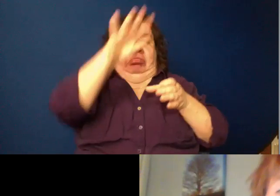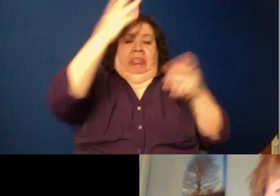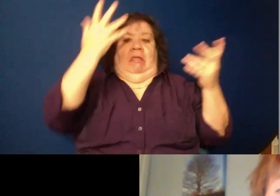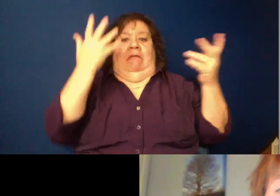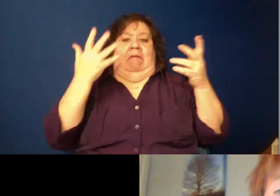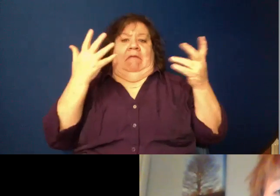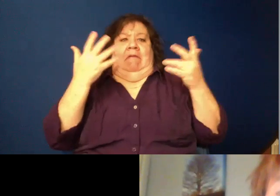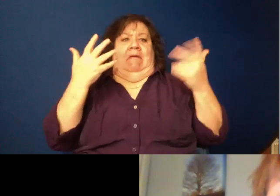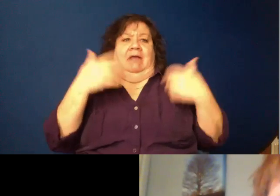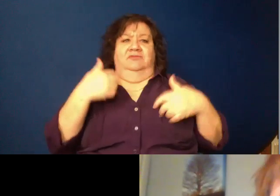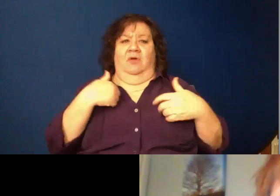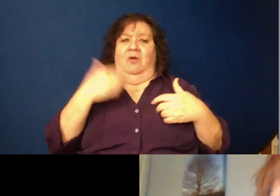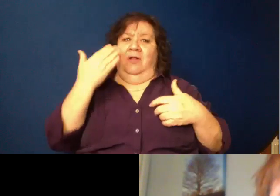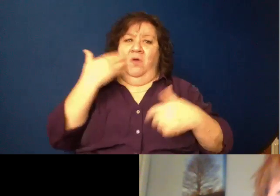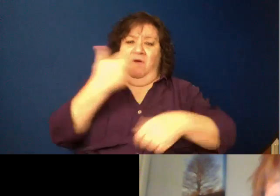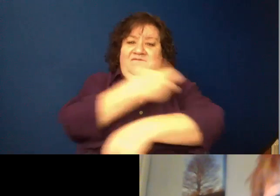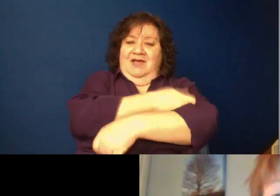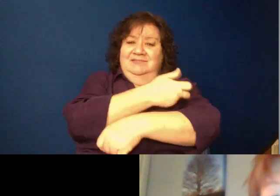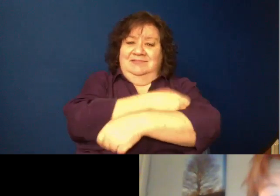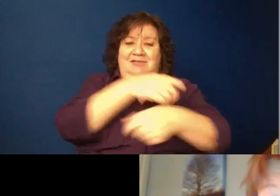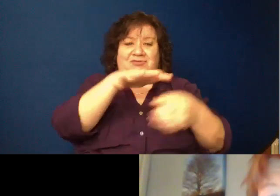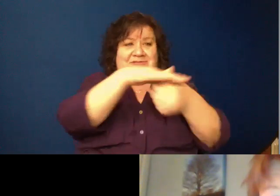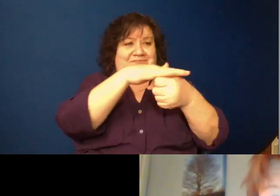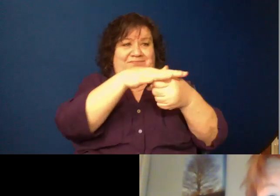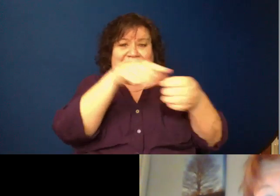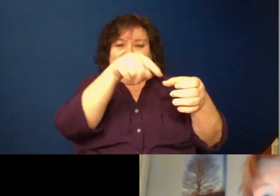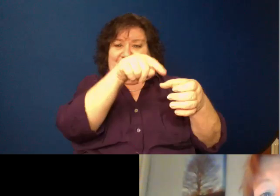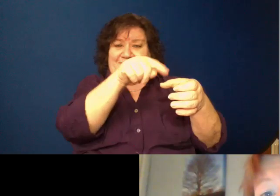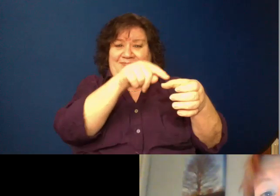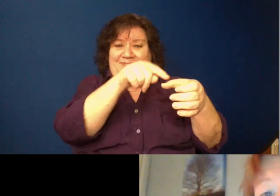uh one thing that we noted from the european commission position which is very positive